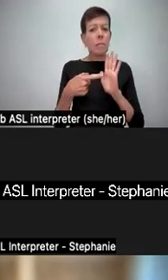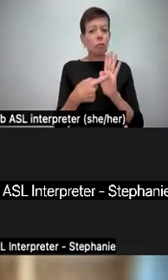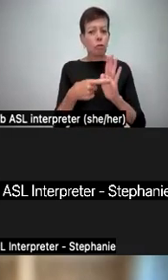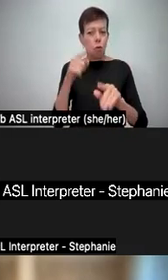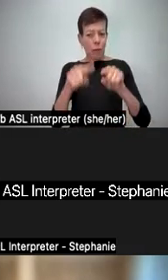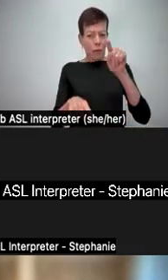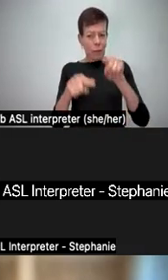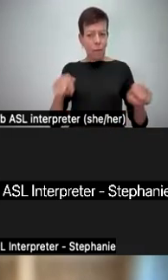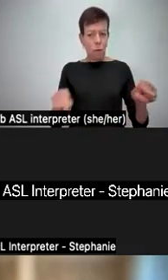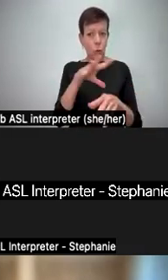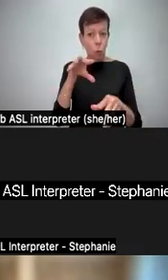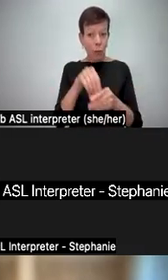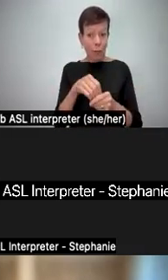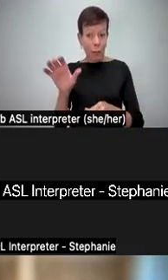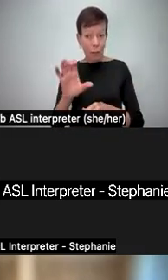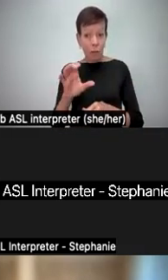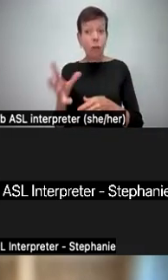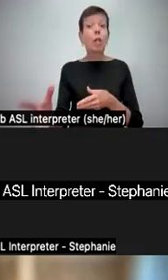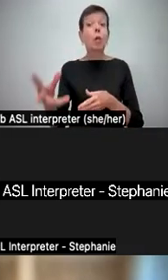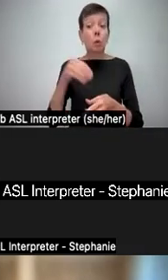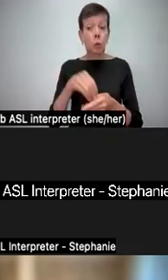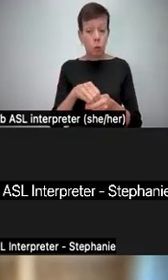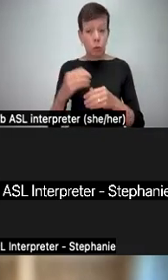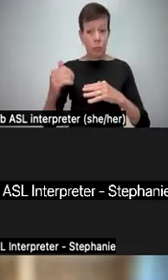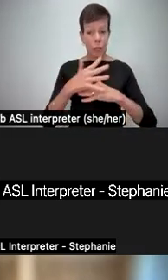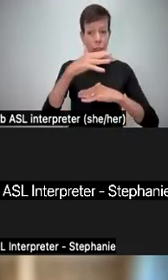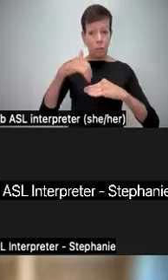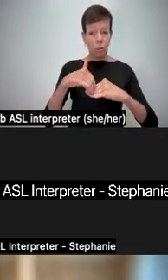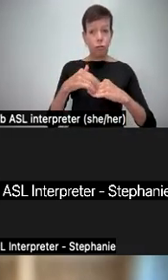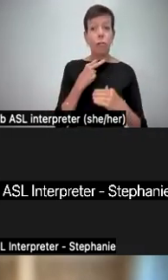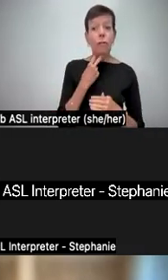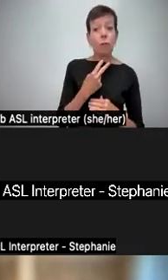with Indigenous voices to tell the past, current and future stories of Calgary. Our